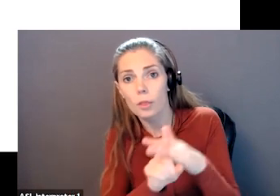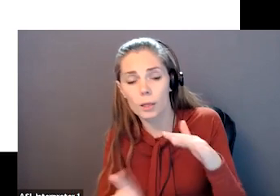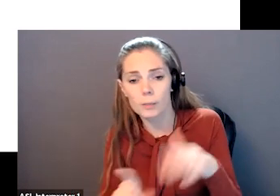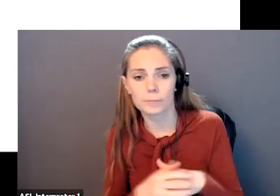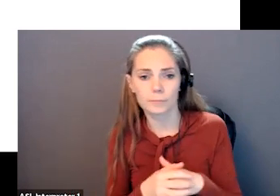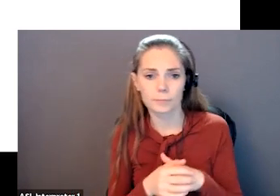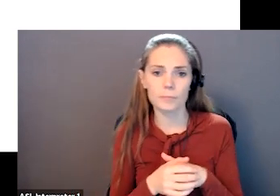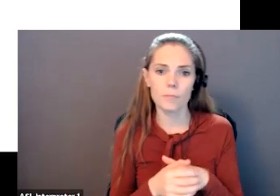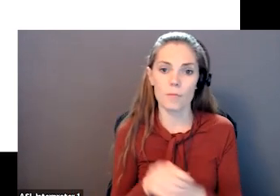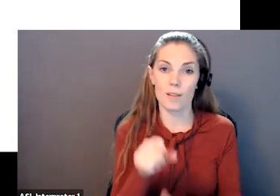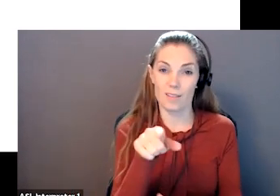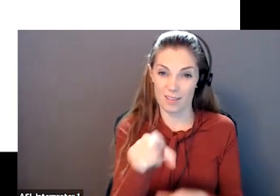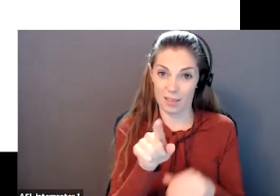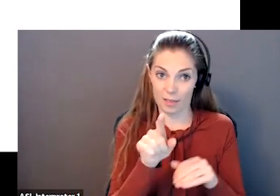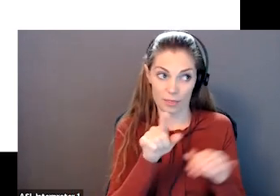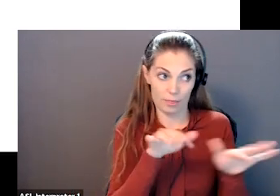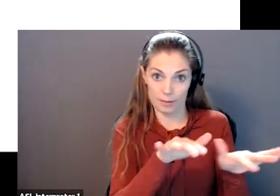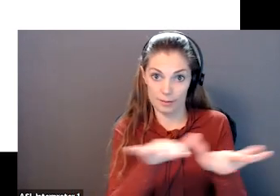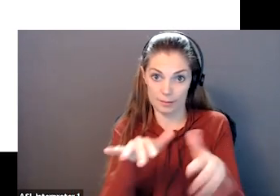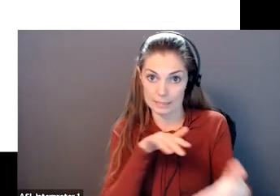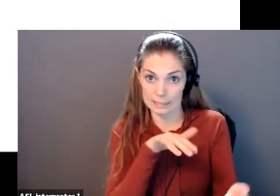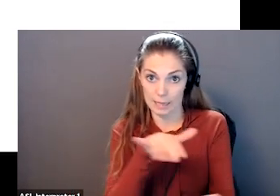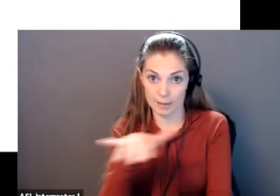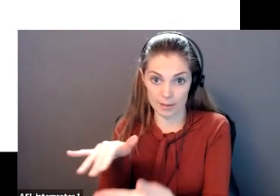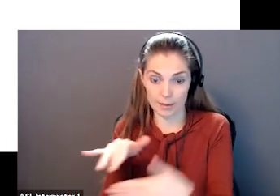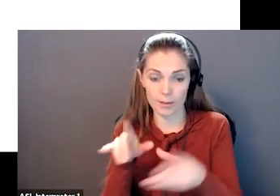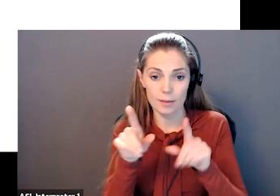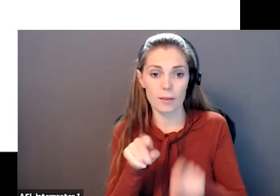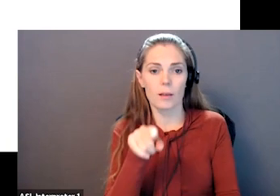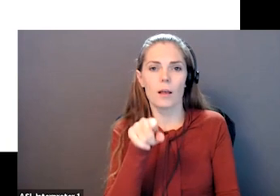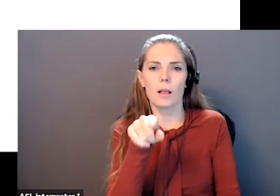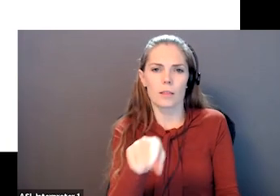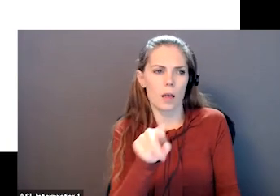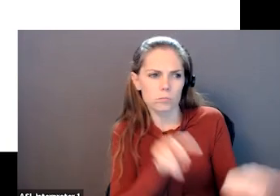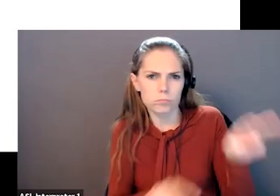of this study is to conceptualize the disability experiences among people living with long COVID